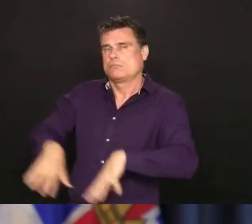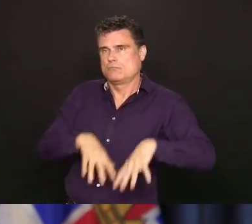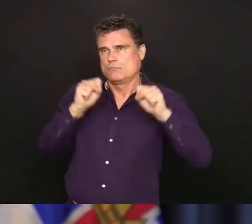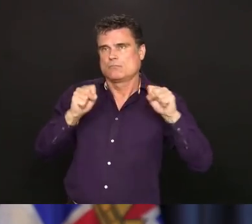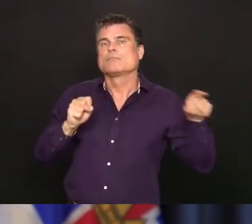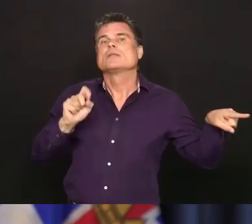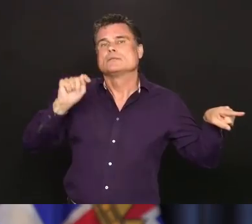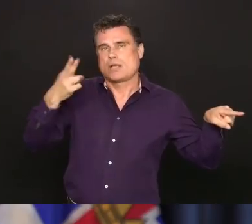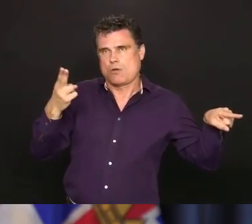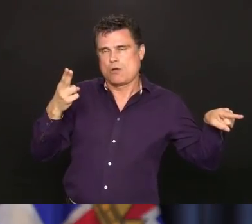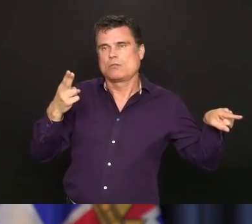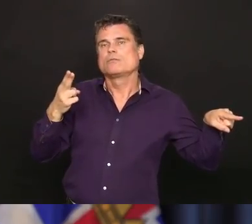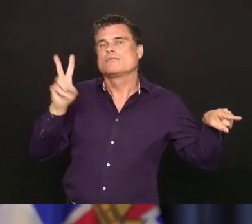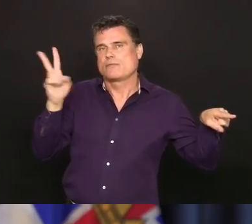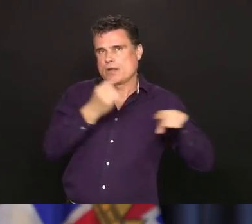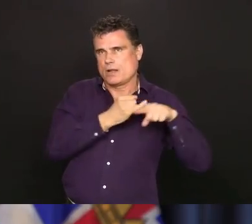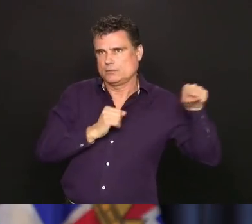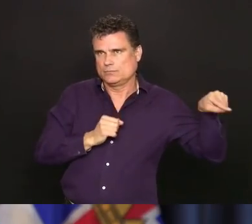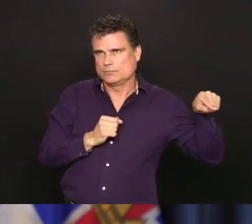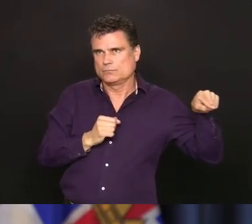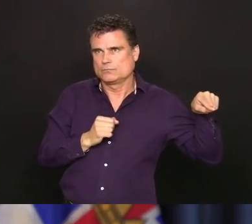Vancouver Island, they will